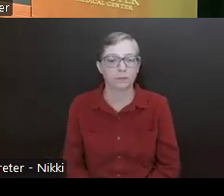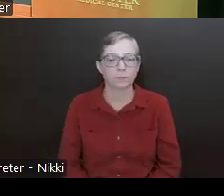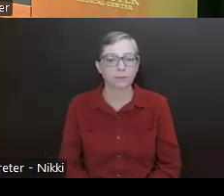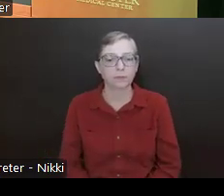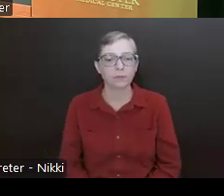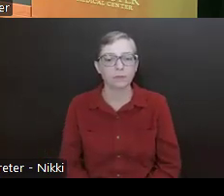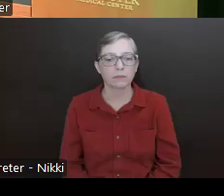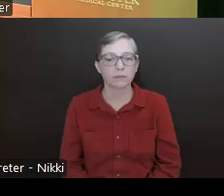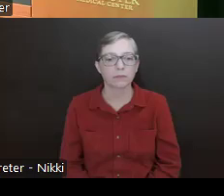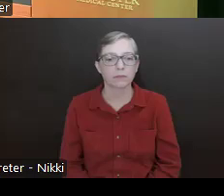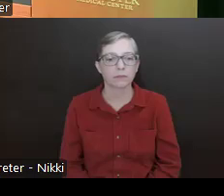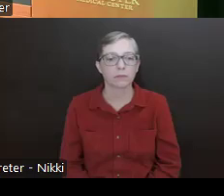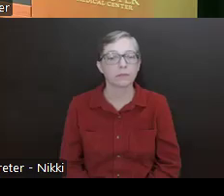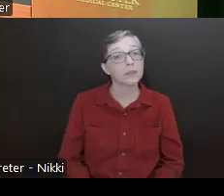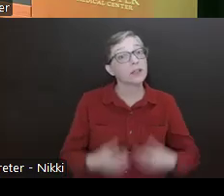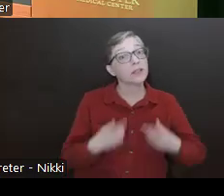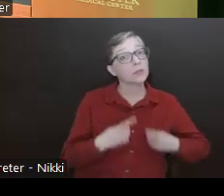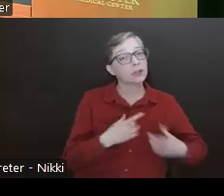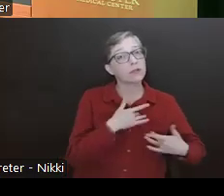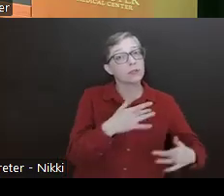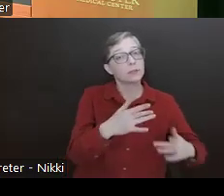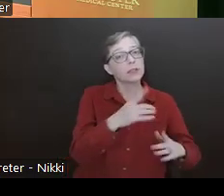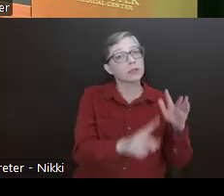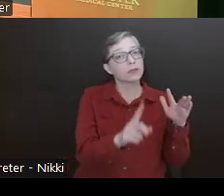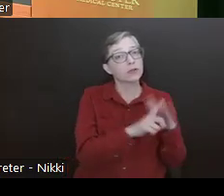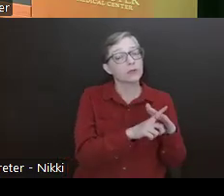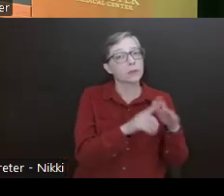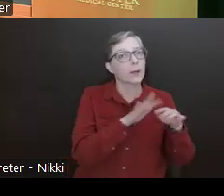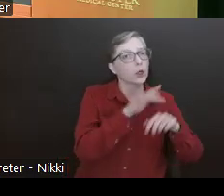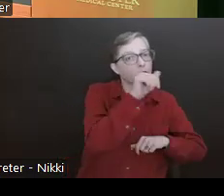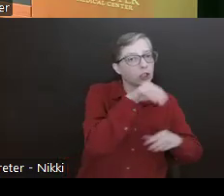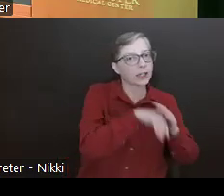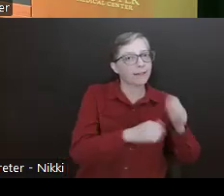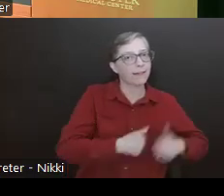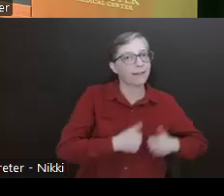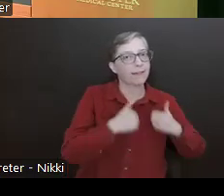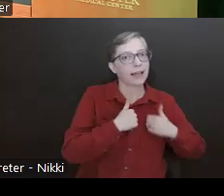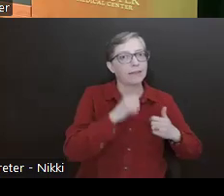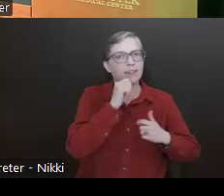happens much earlier in your life than in your 60s uh and so my suspicion would be that these